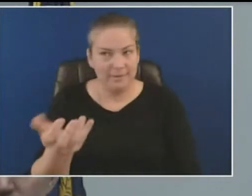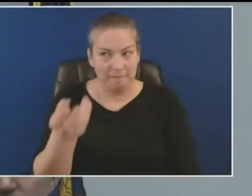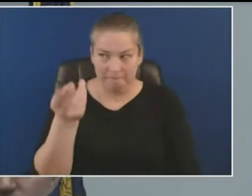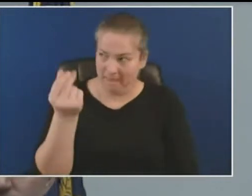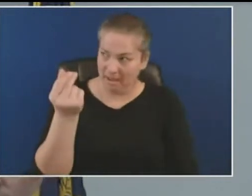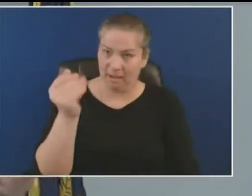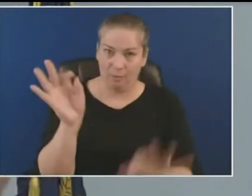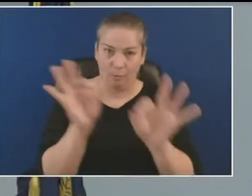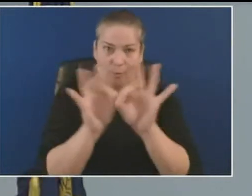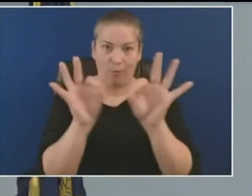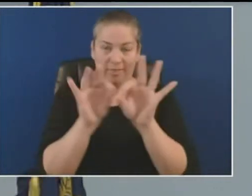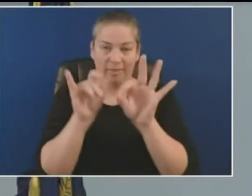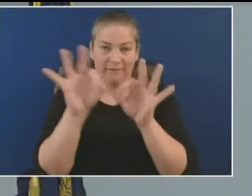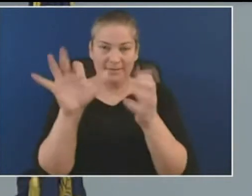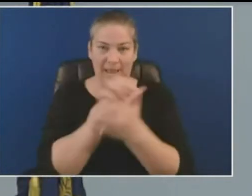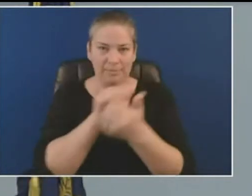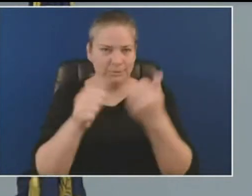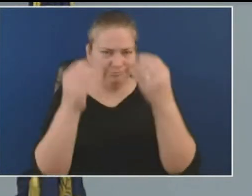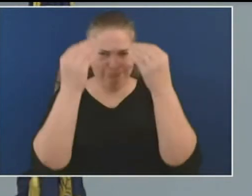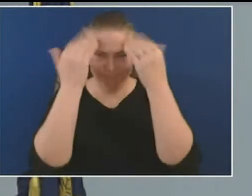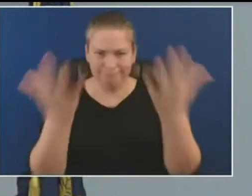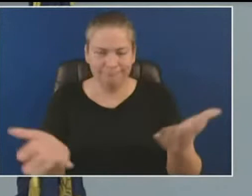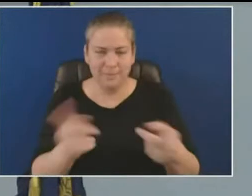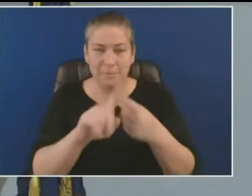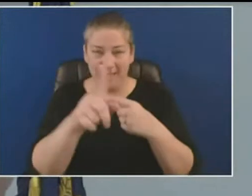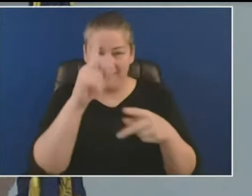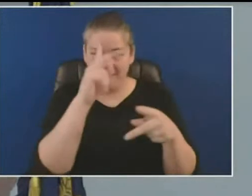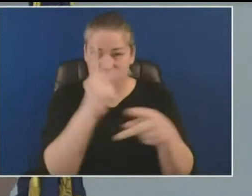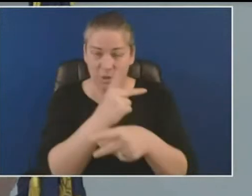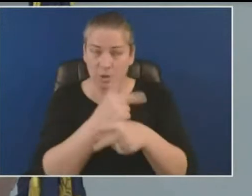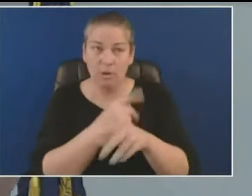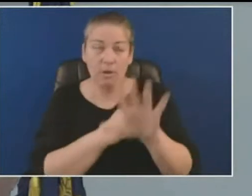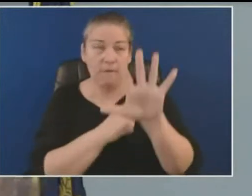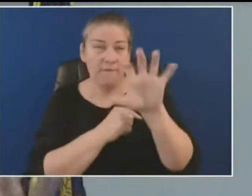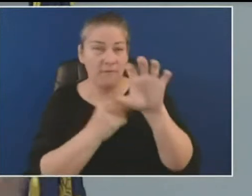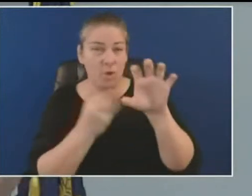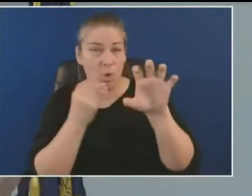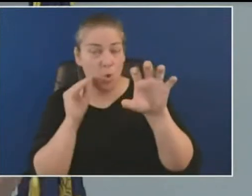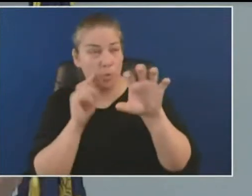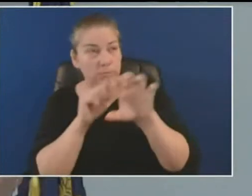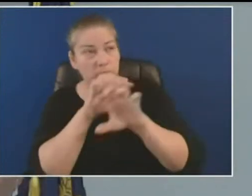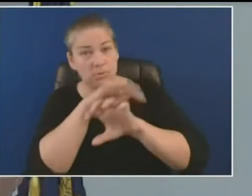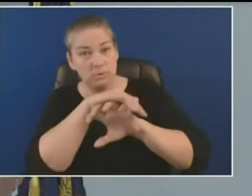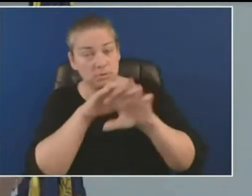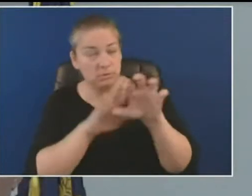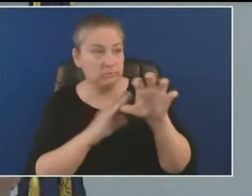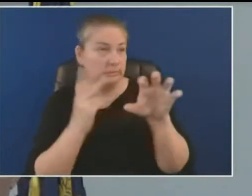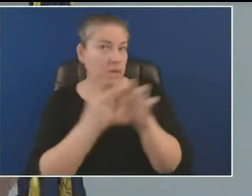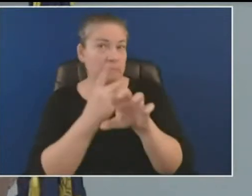but if you can do the math, if there are 500 homes times.